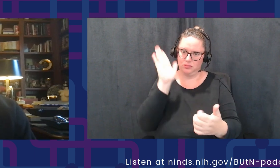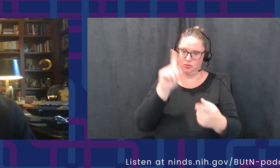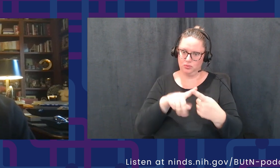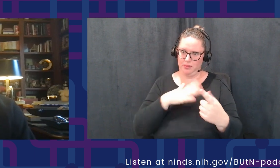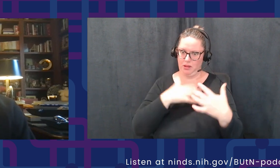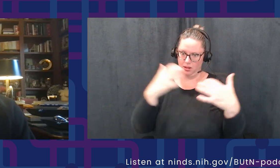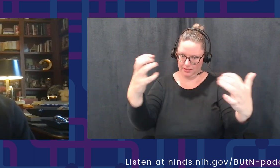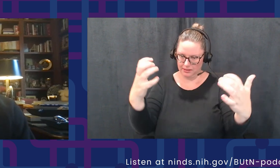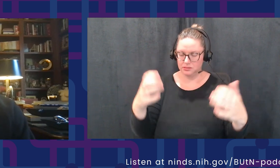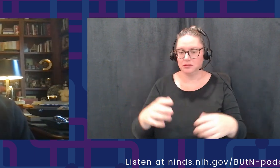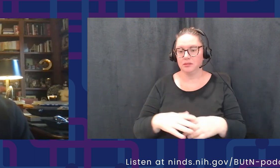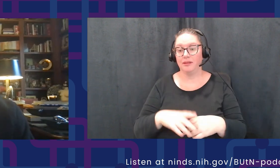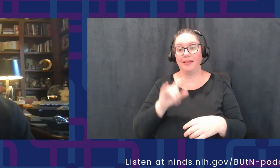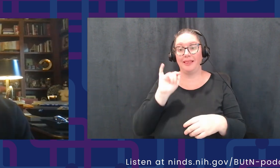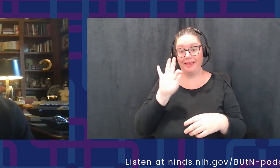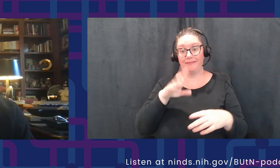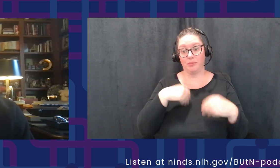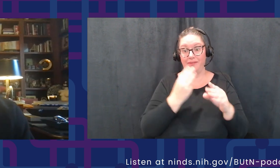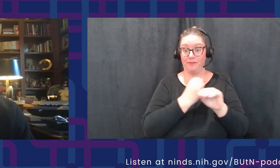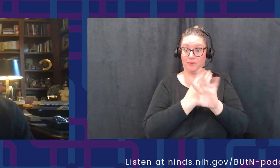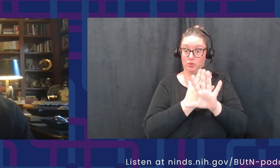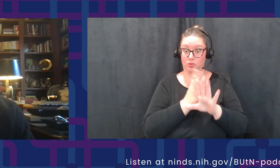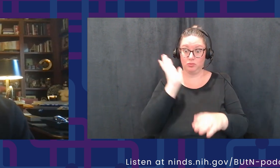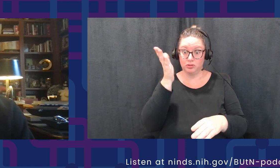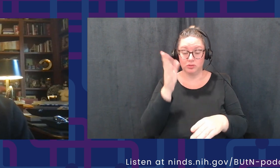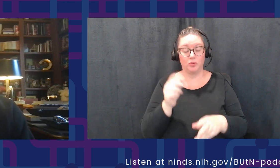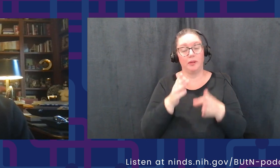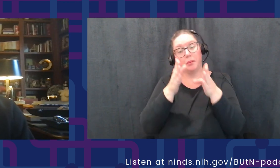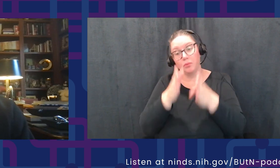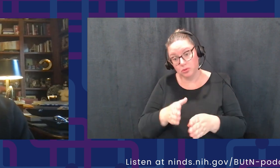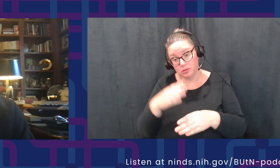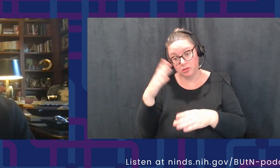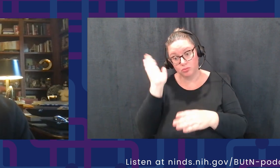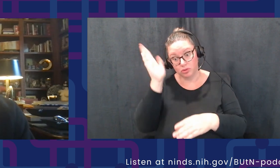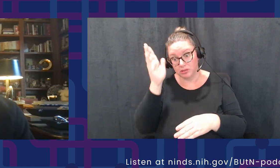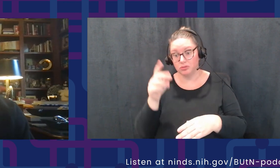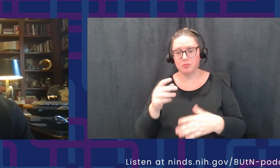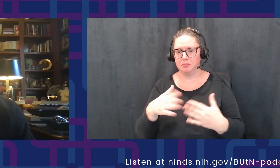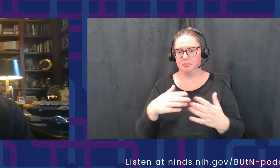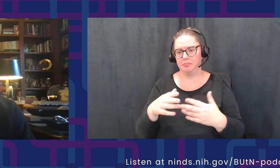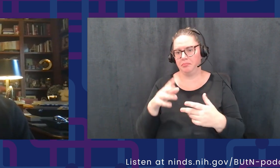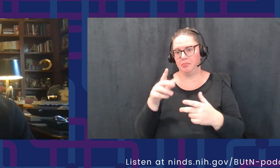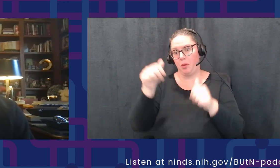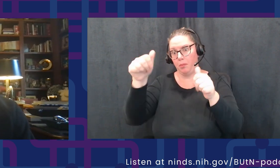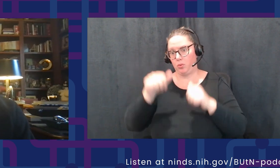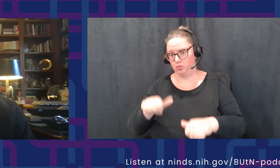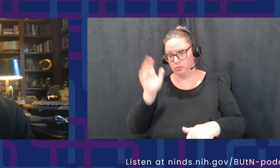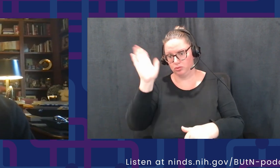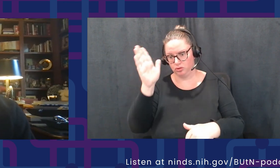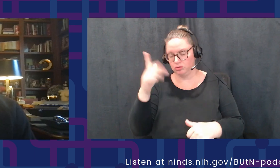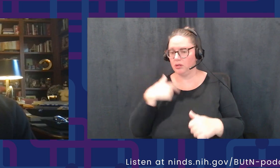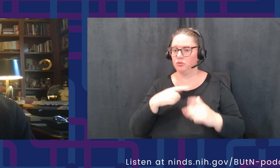If I am scheduled to give a virtual presentation or an in-person presentation, or even if it is a poster. I start with the title.